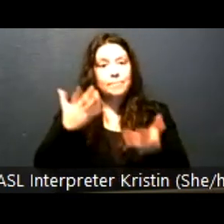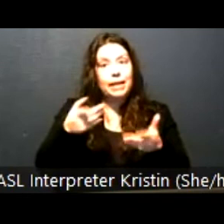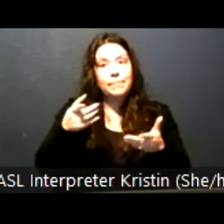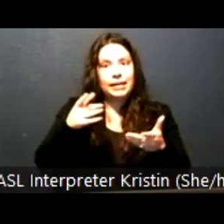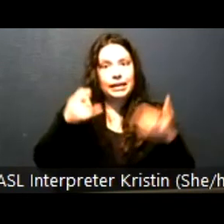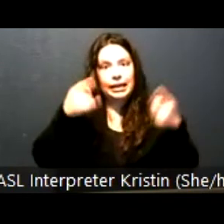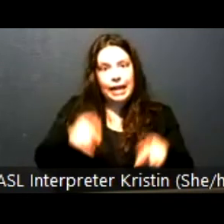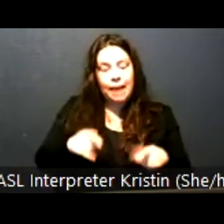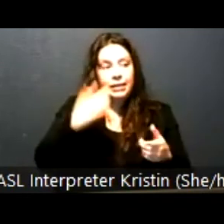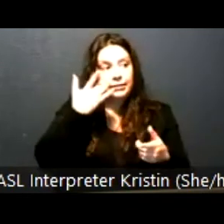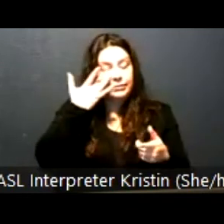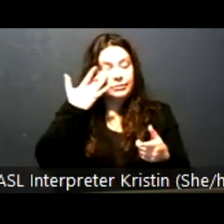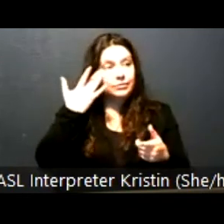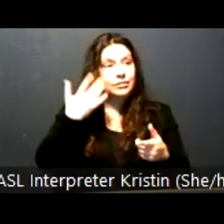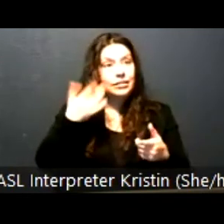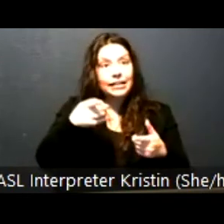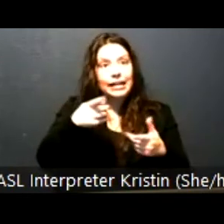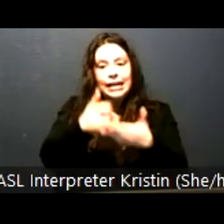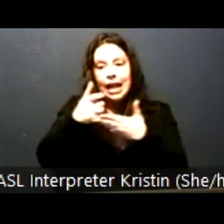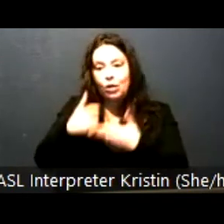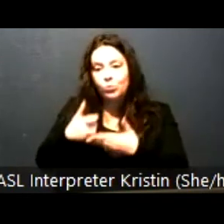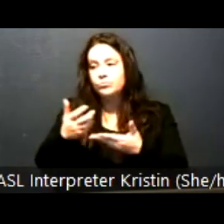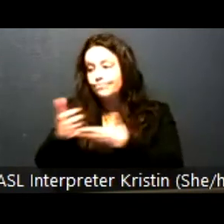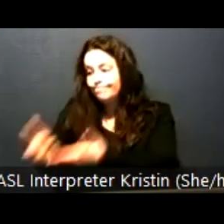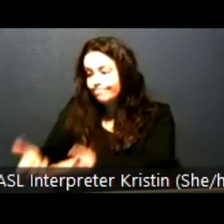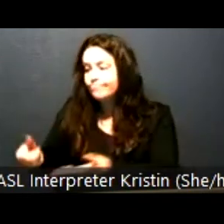field and do what they love just like you said right from the start that you love what you do,